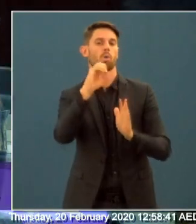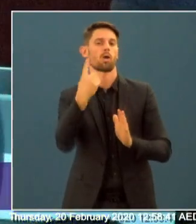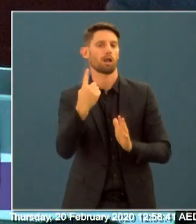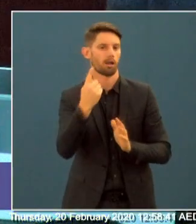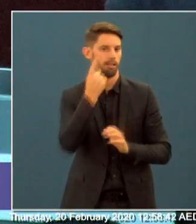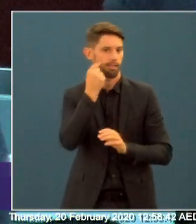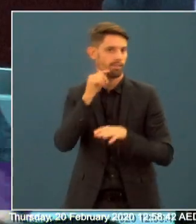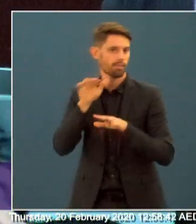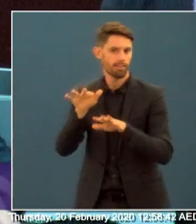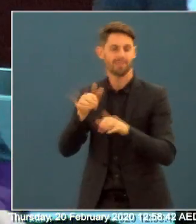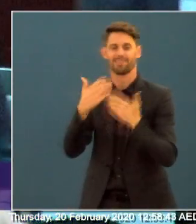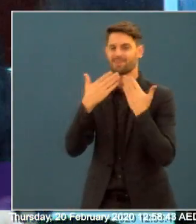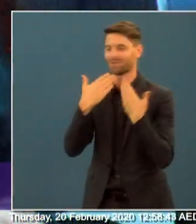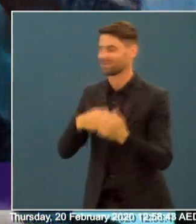Thank you, Commissioner. ADJOURNED (12:59pm)